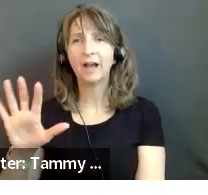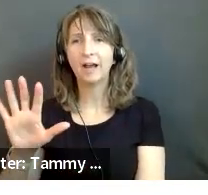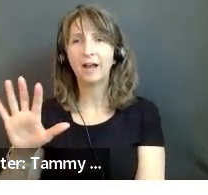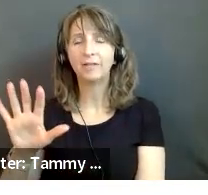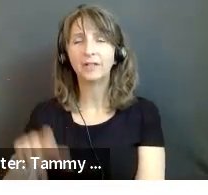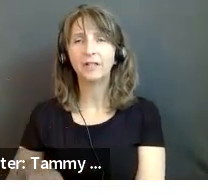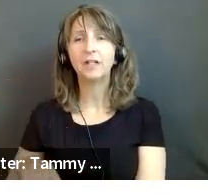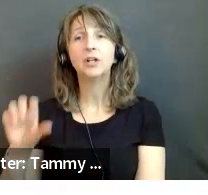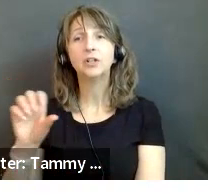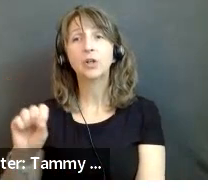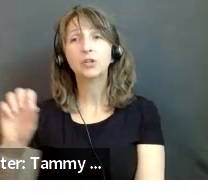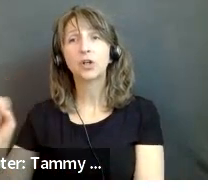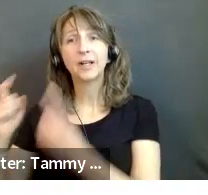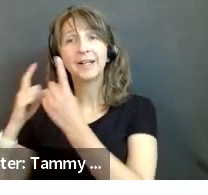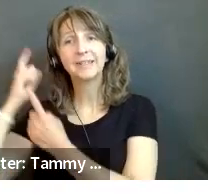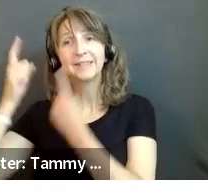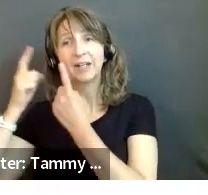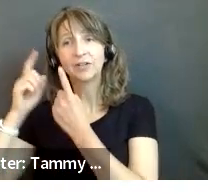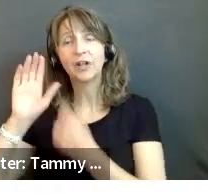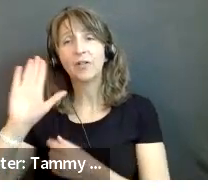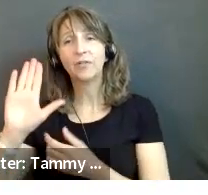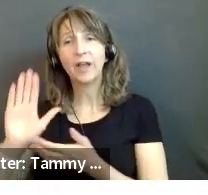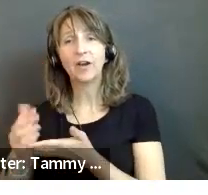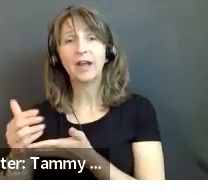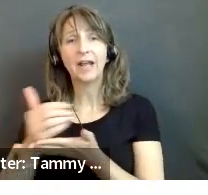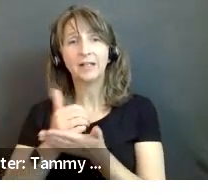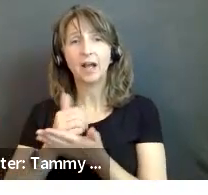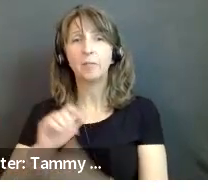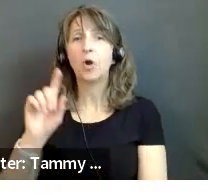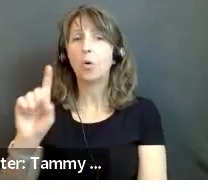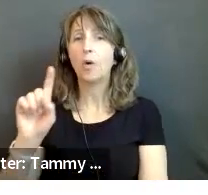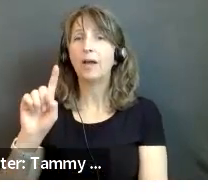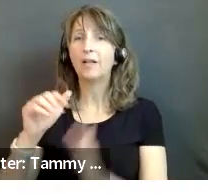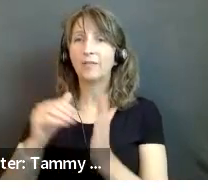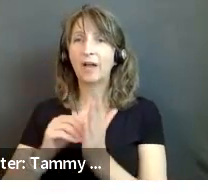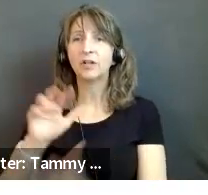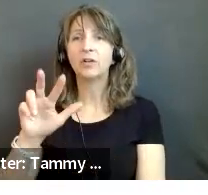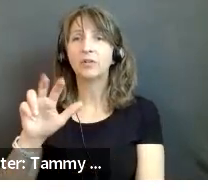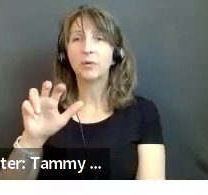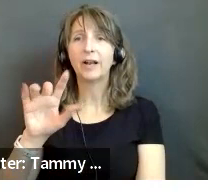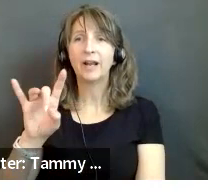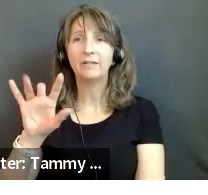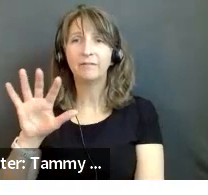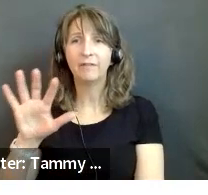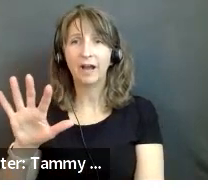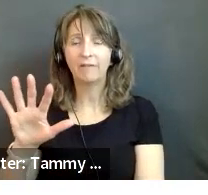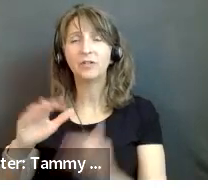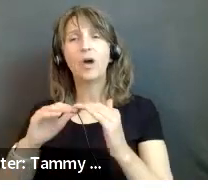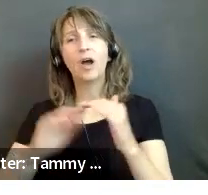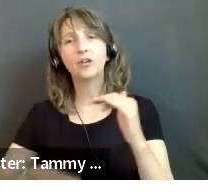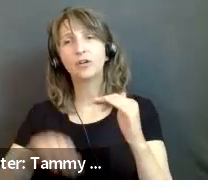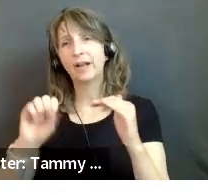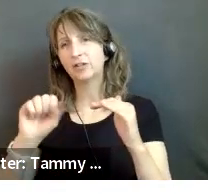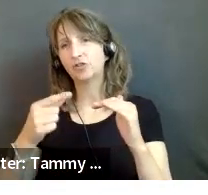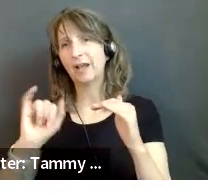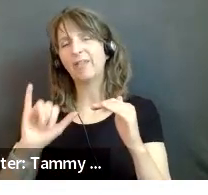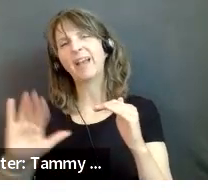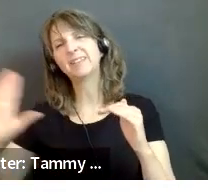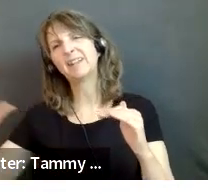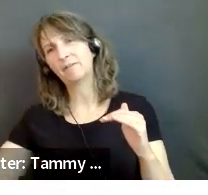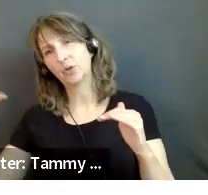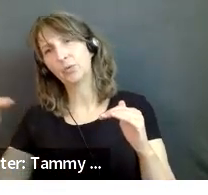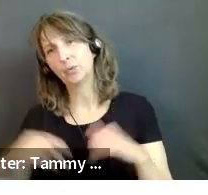So at that point, they might be considered under SGA. In Social Security.